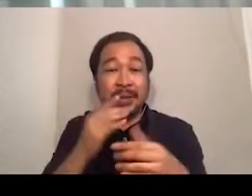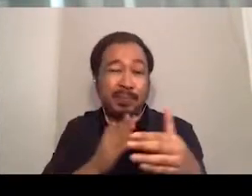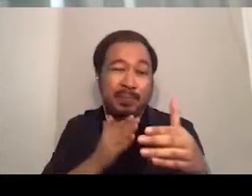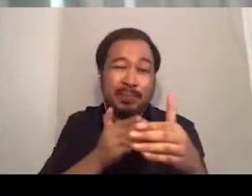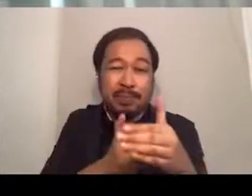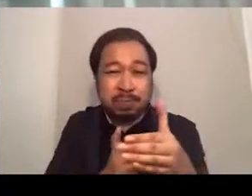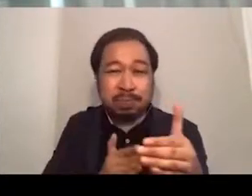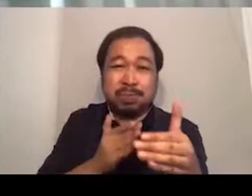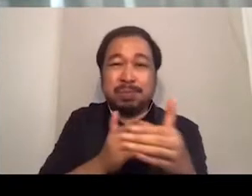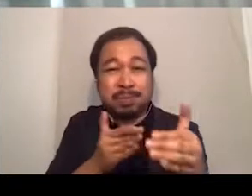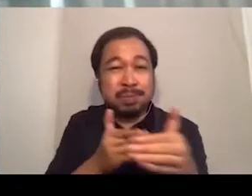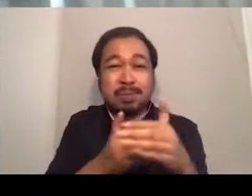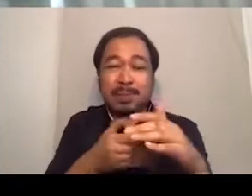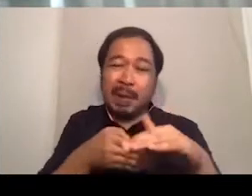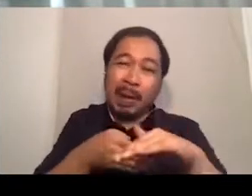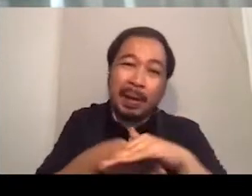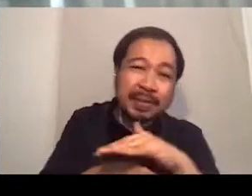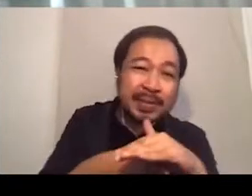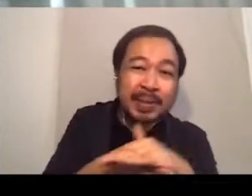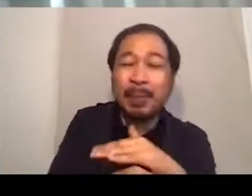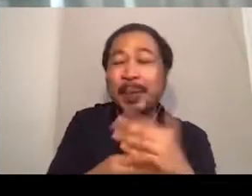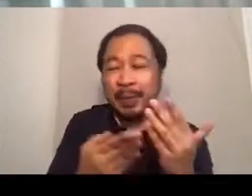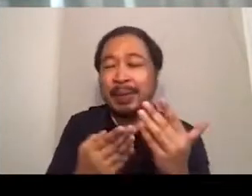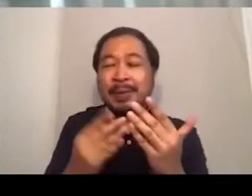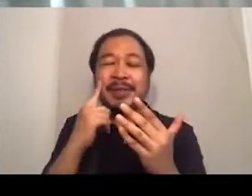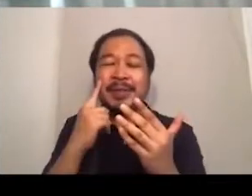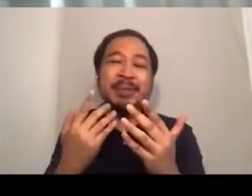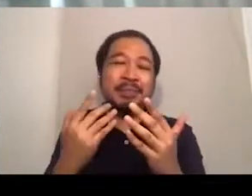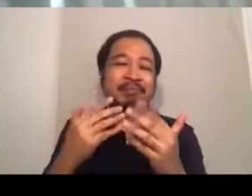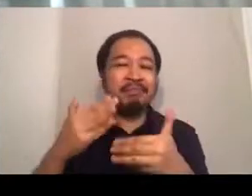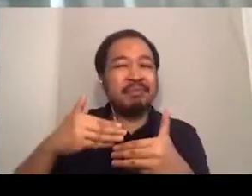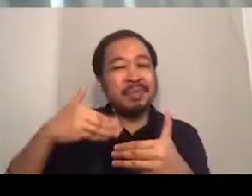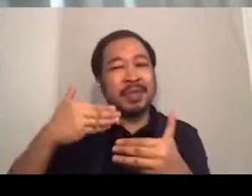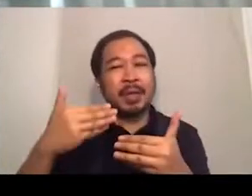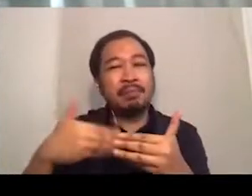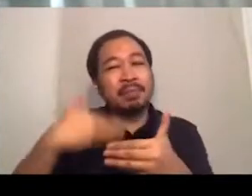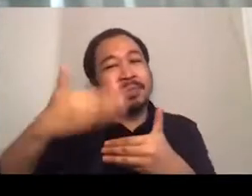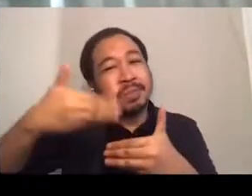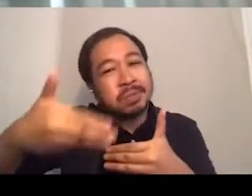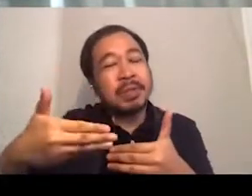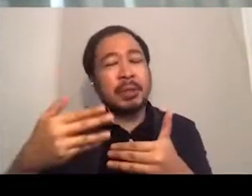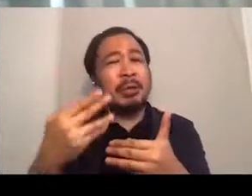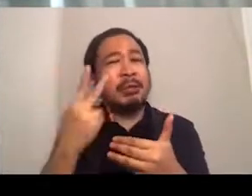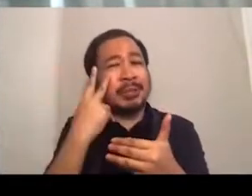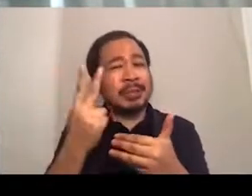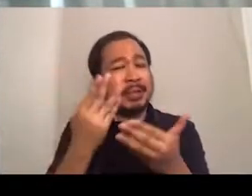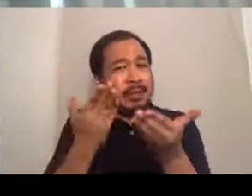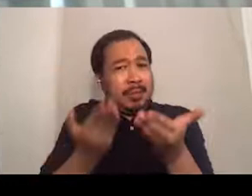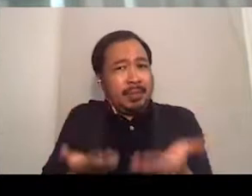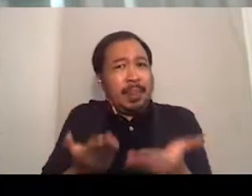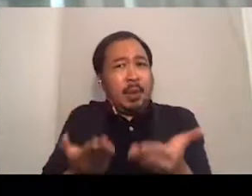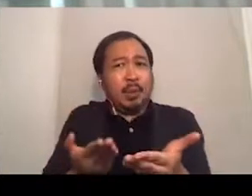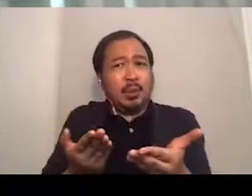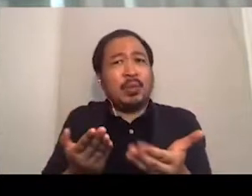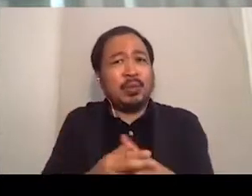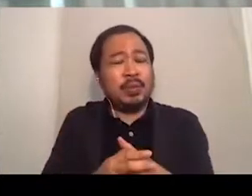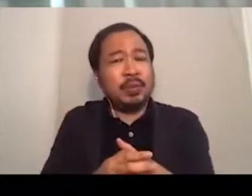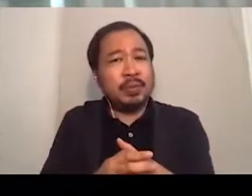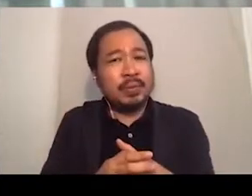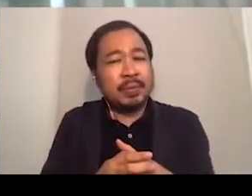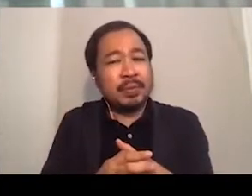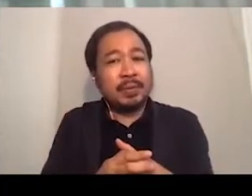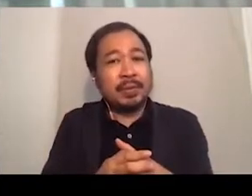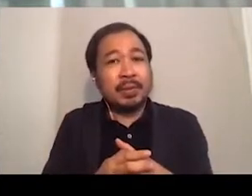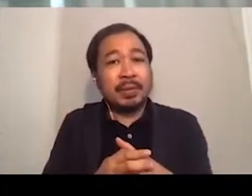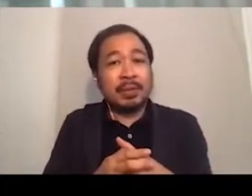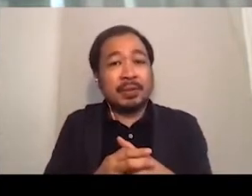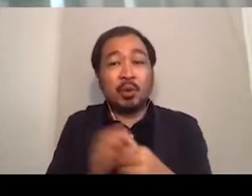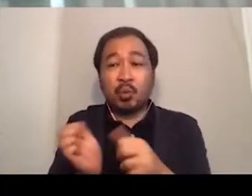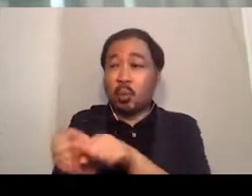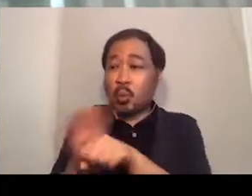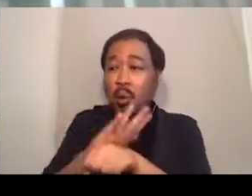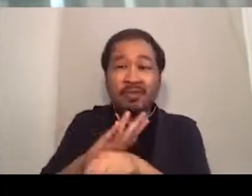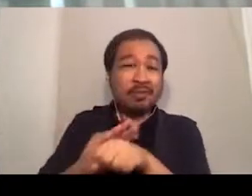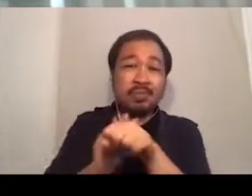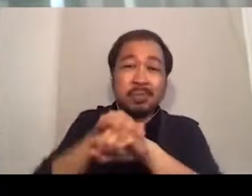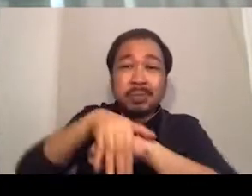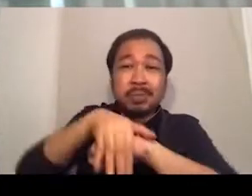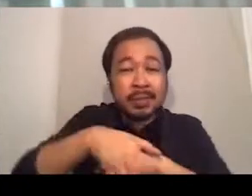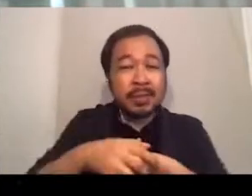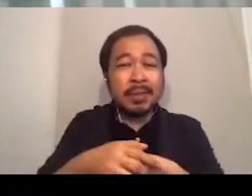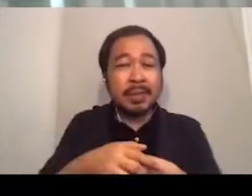ICT accessibility needs to be even further addressed and I appreciate ITU for taking several initiatives.